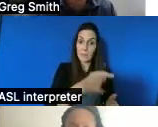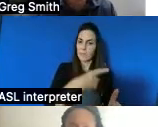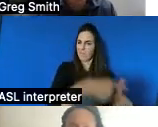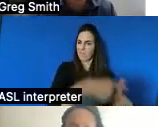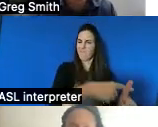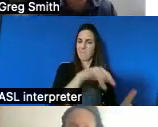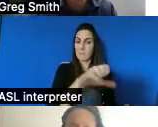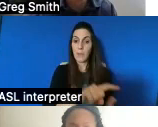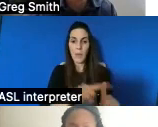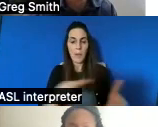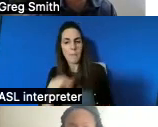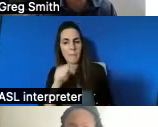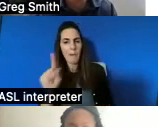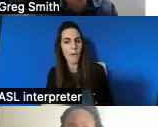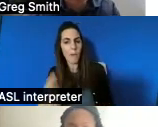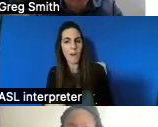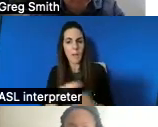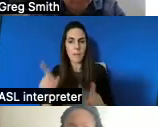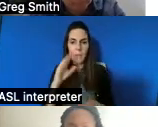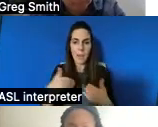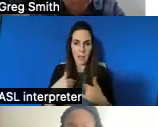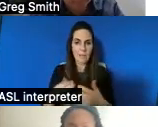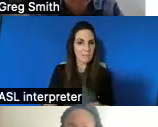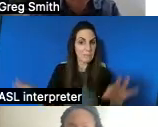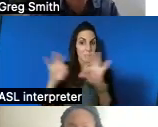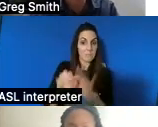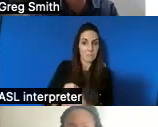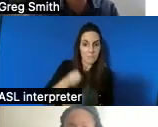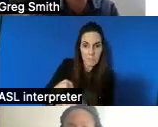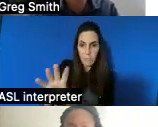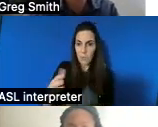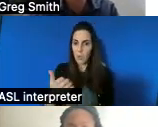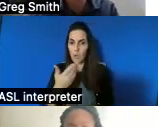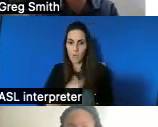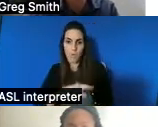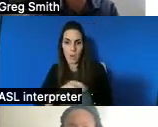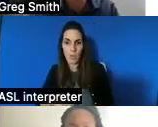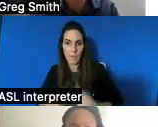significant impact in your overall quality of life financial literacy translates directly to